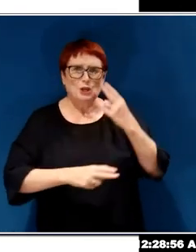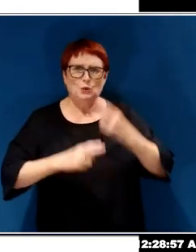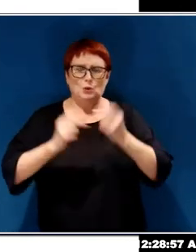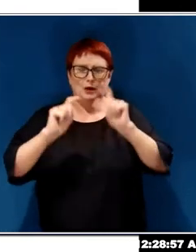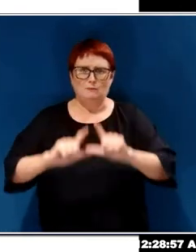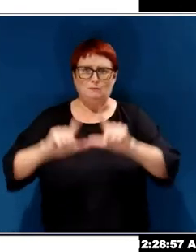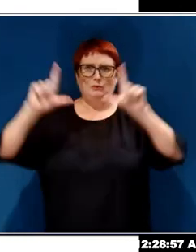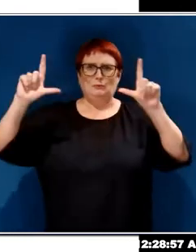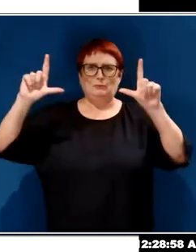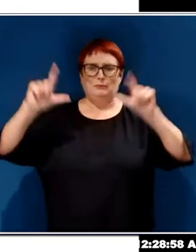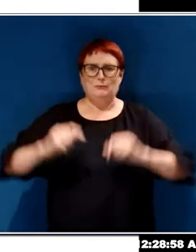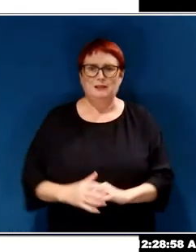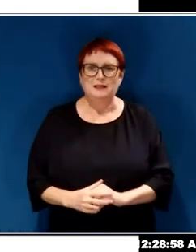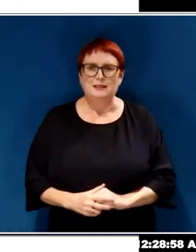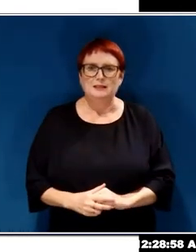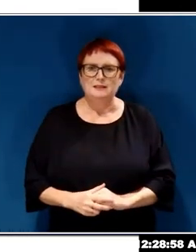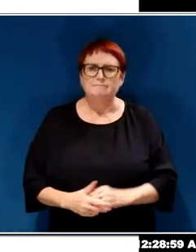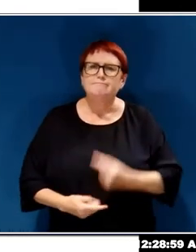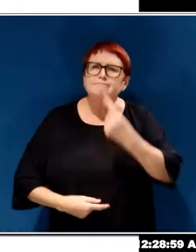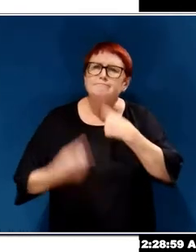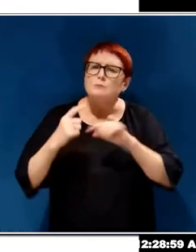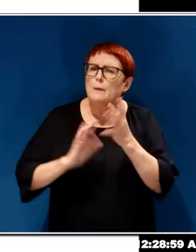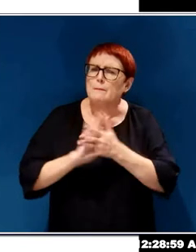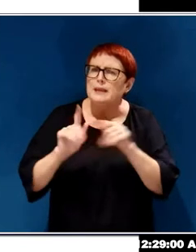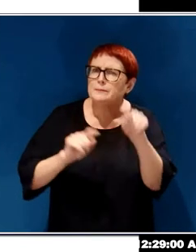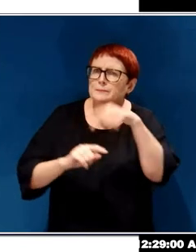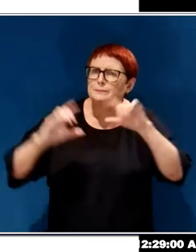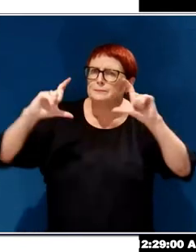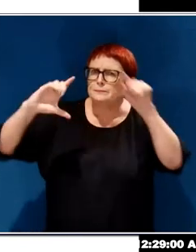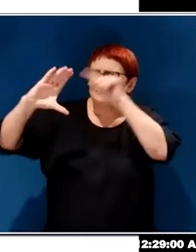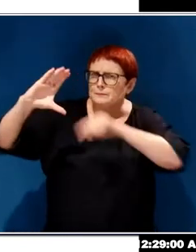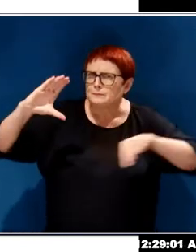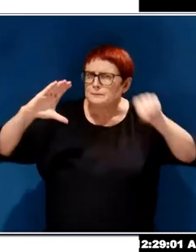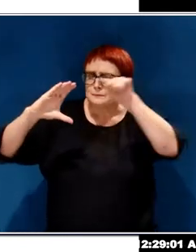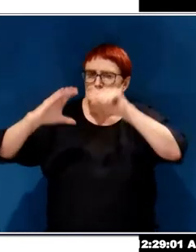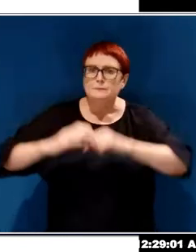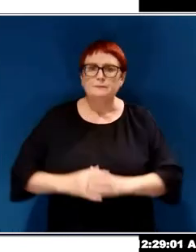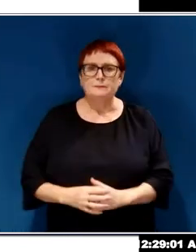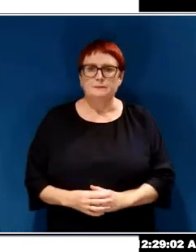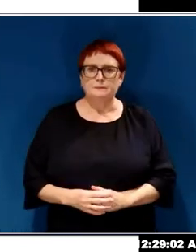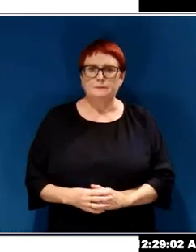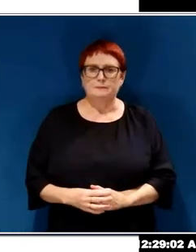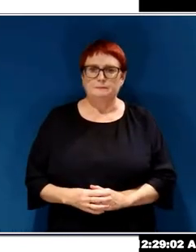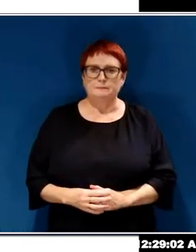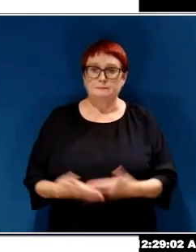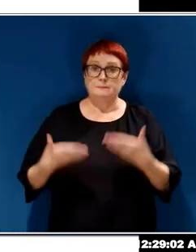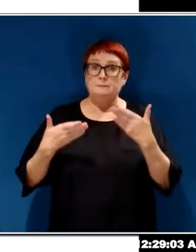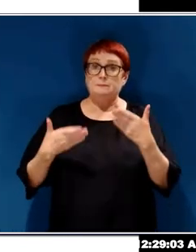DR de BRUIN: Certainly. So this unwavering commitment to improving student outcomes is achieved